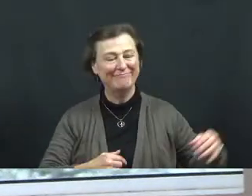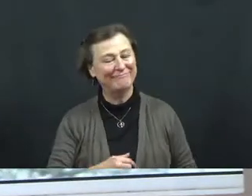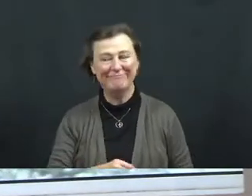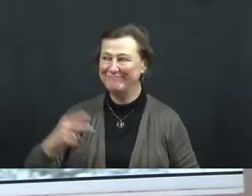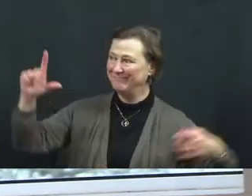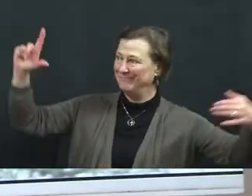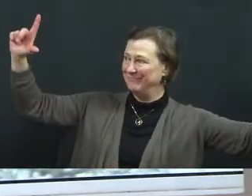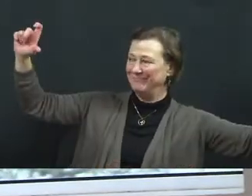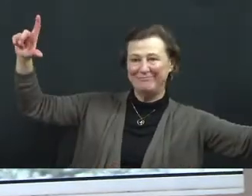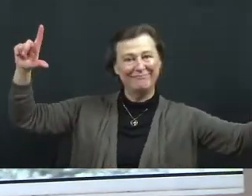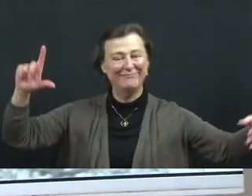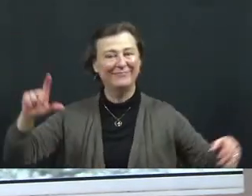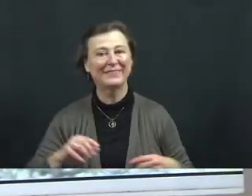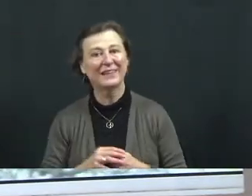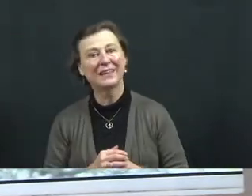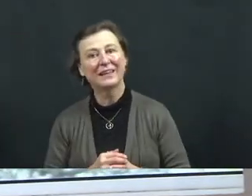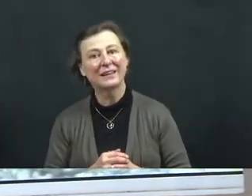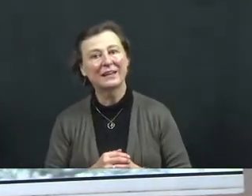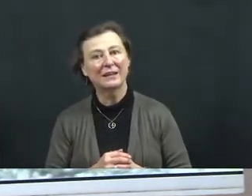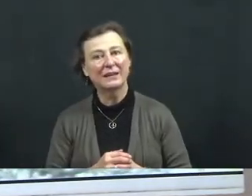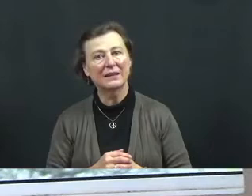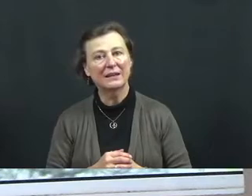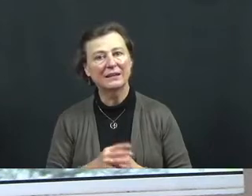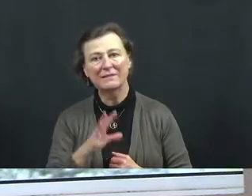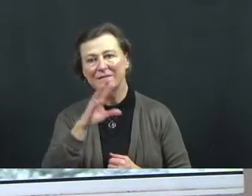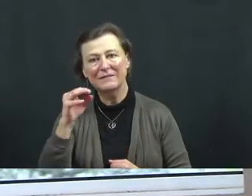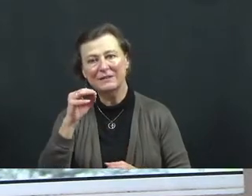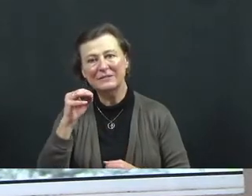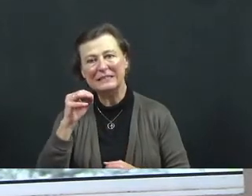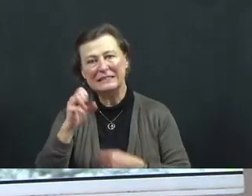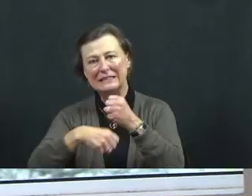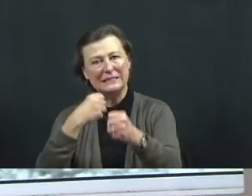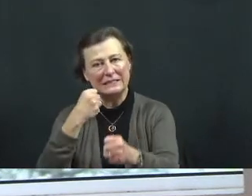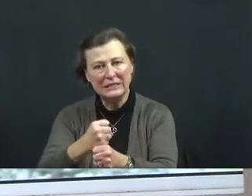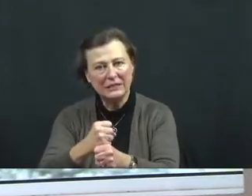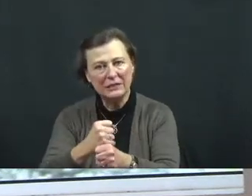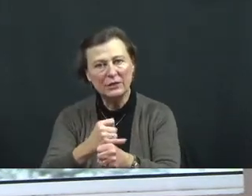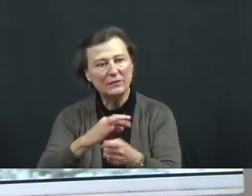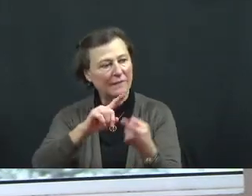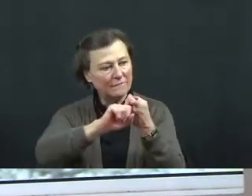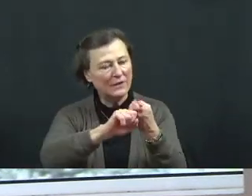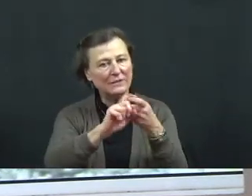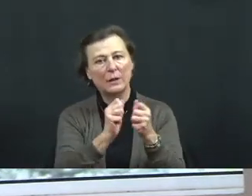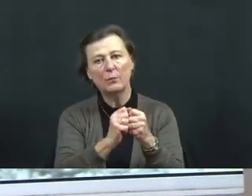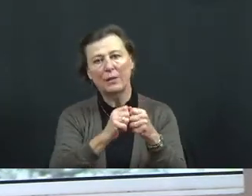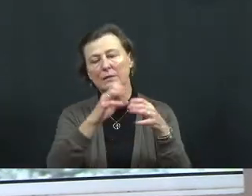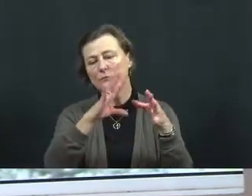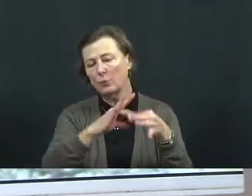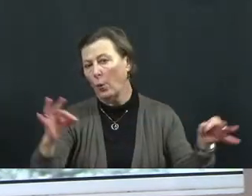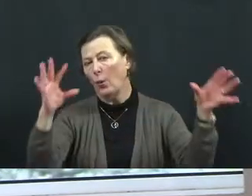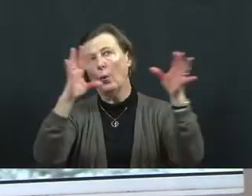Half a century of friendship, with countless stories and memories between us.